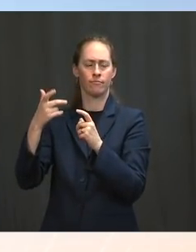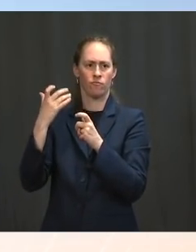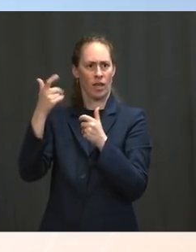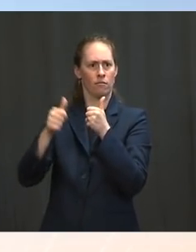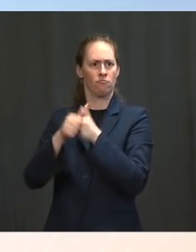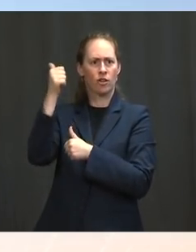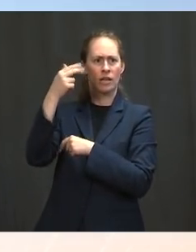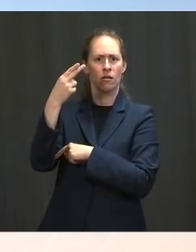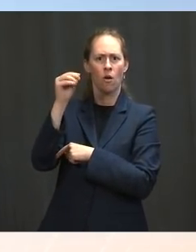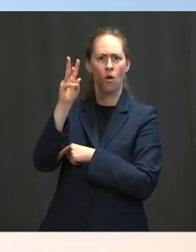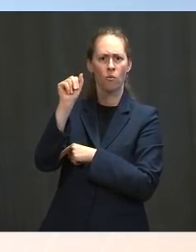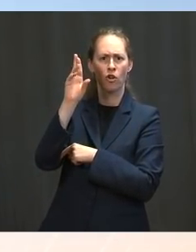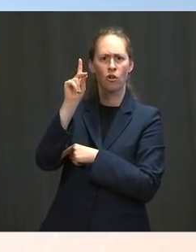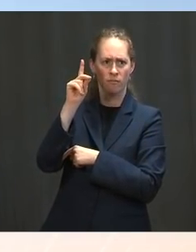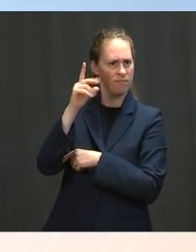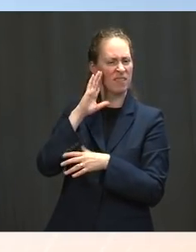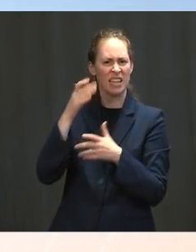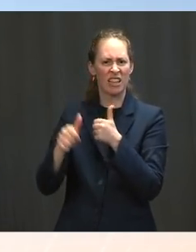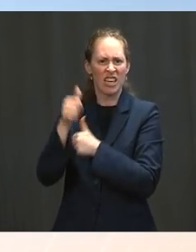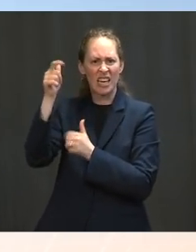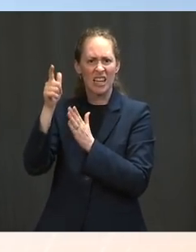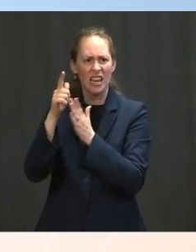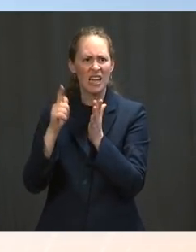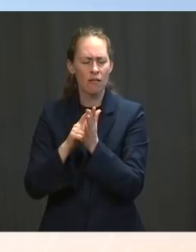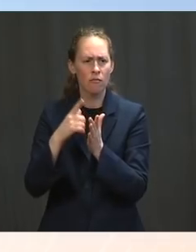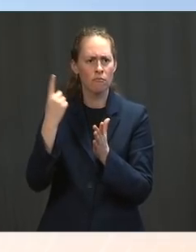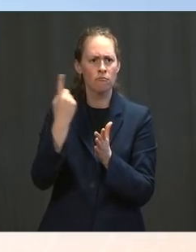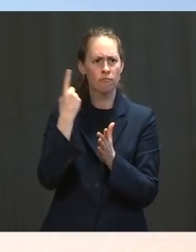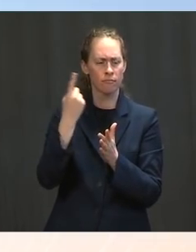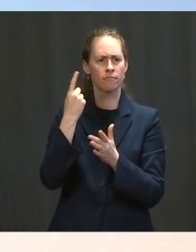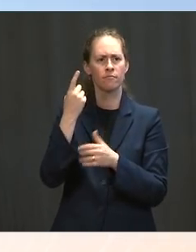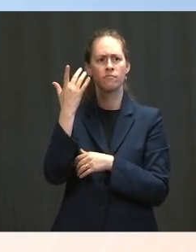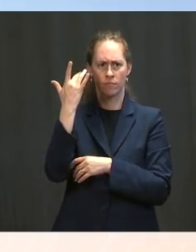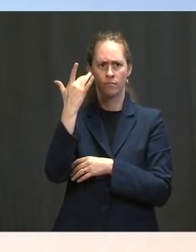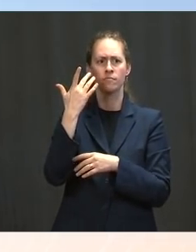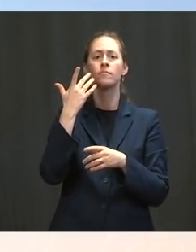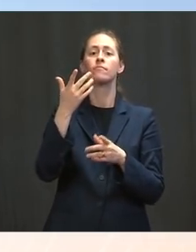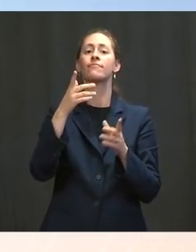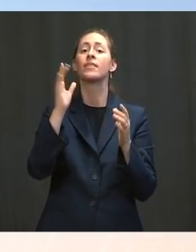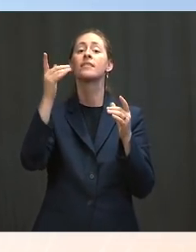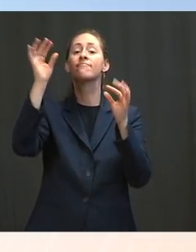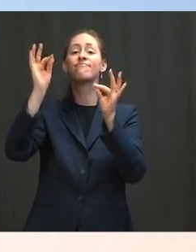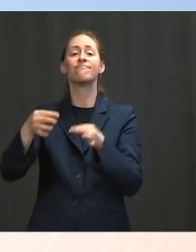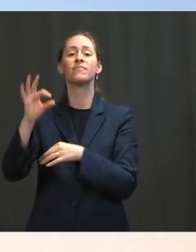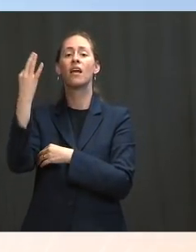all this, just get to a 9-4 vote. What does Biden make of the UNC process and her decision?